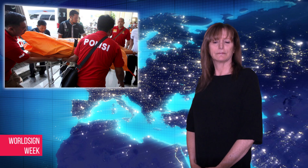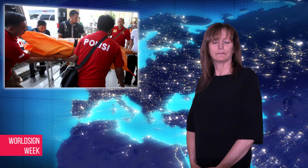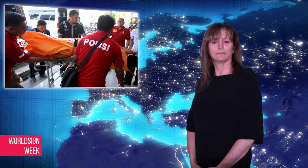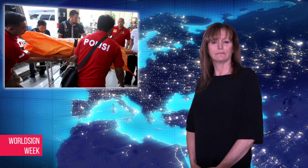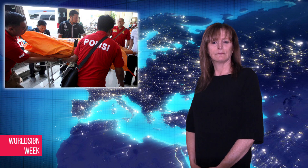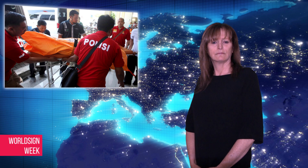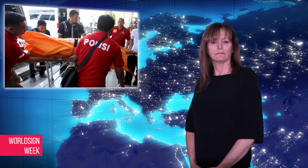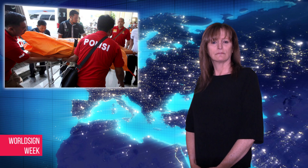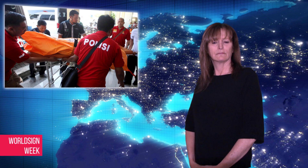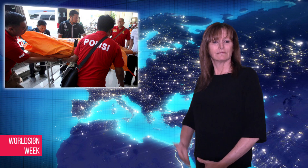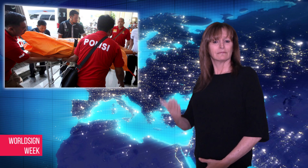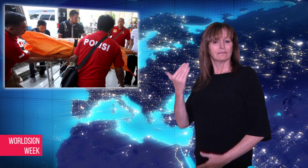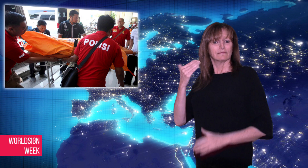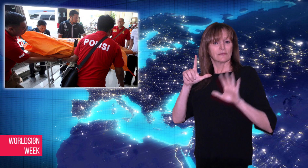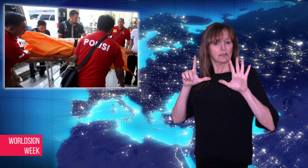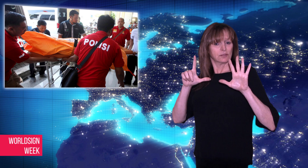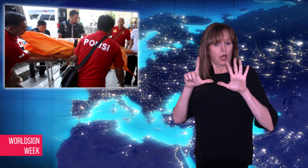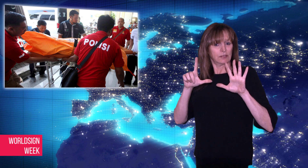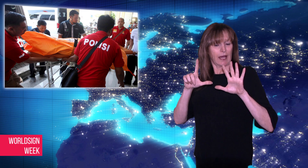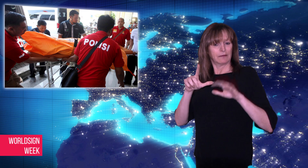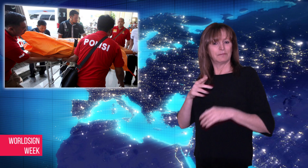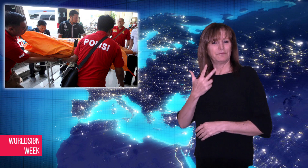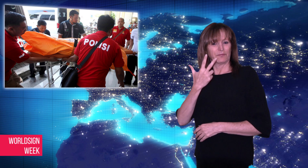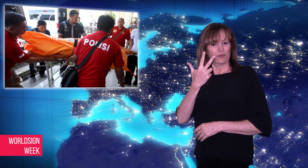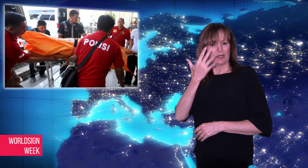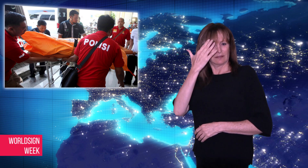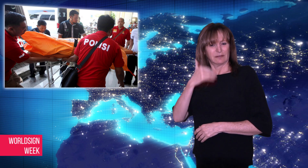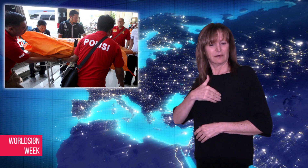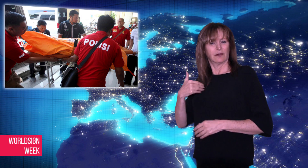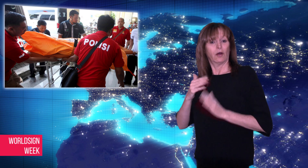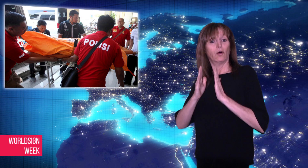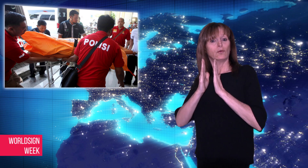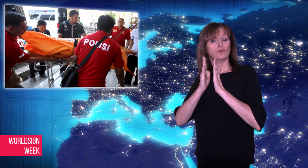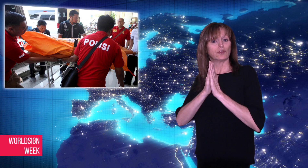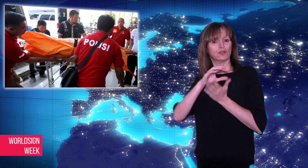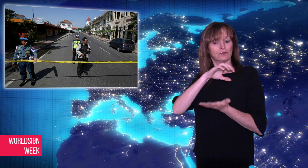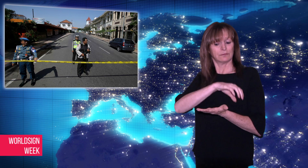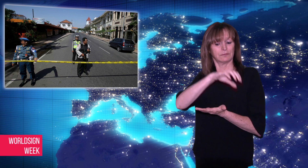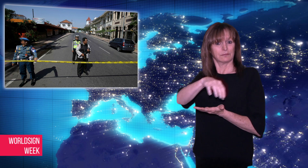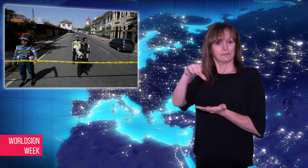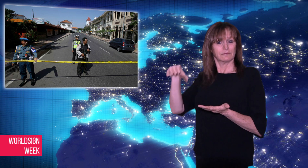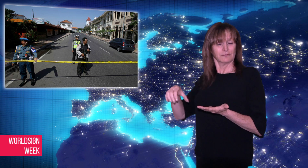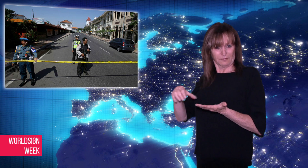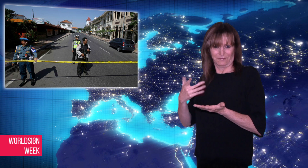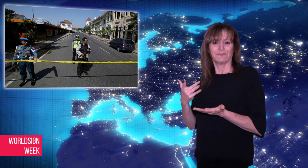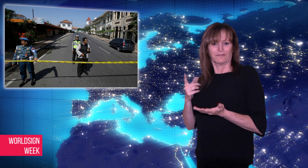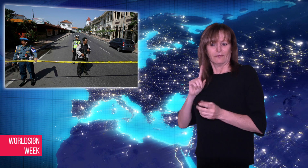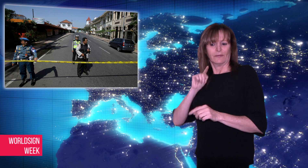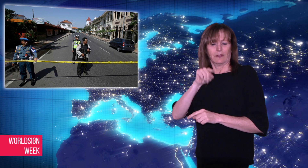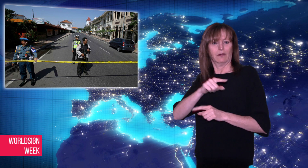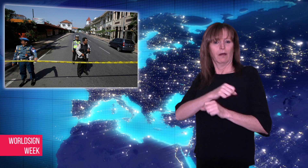On Sunday, three churches were the target of suicide bombings carried